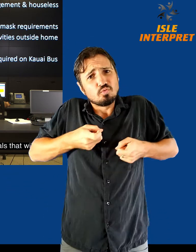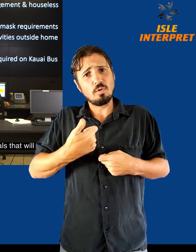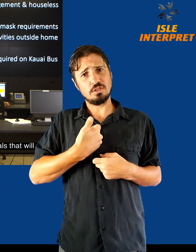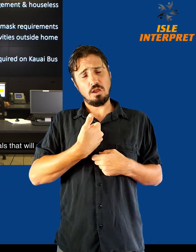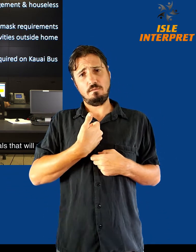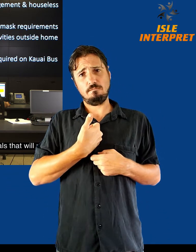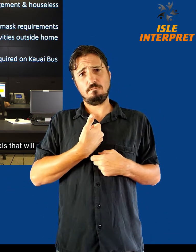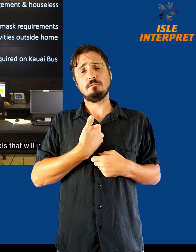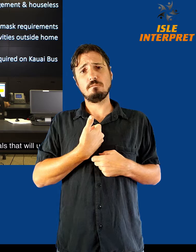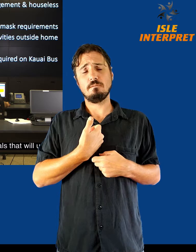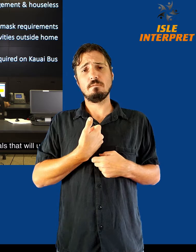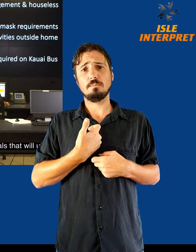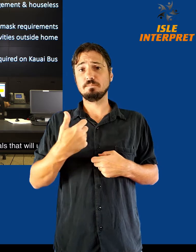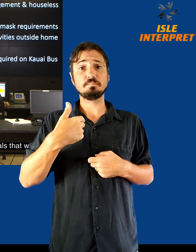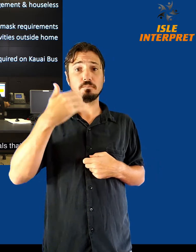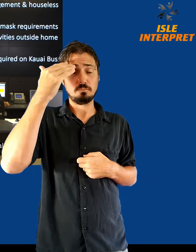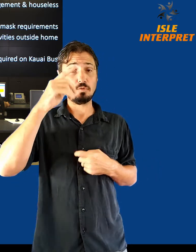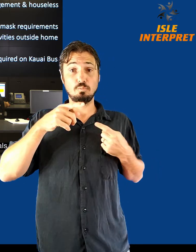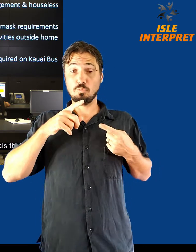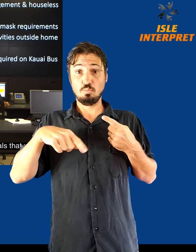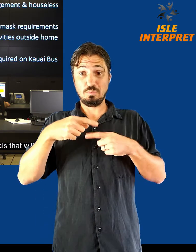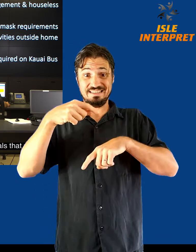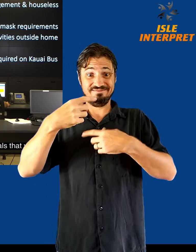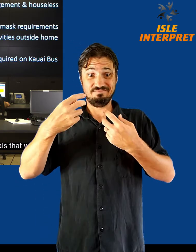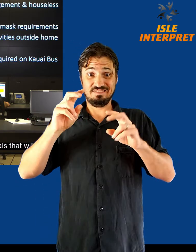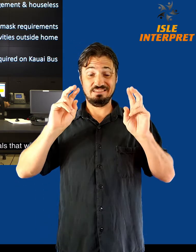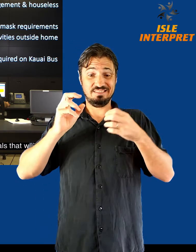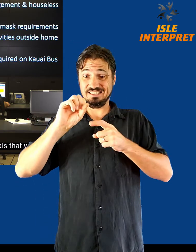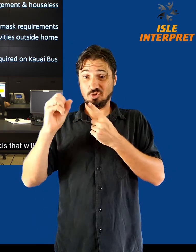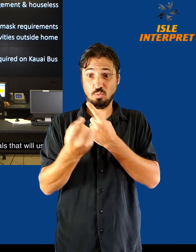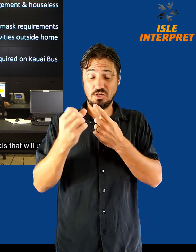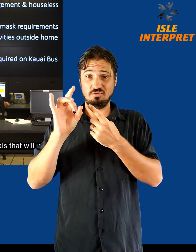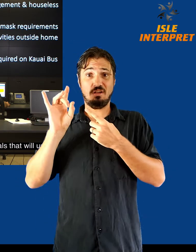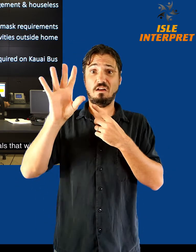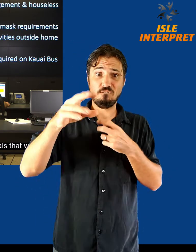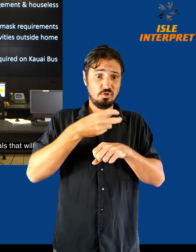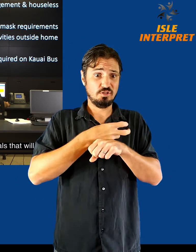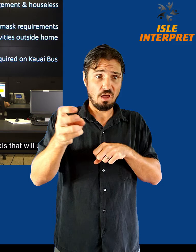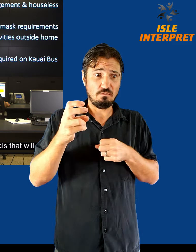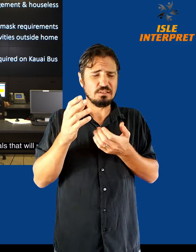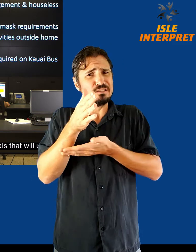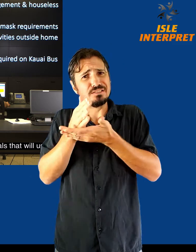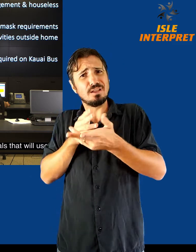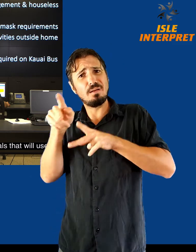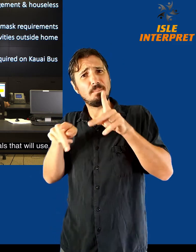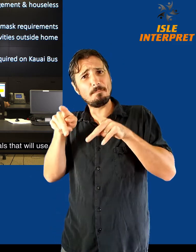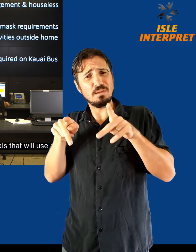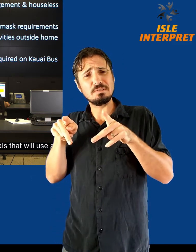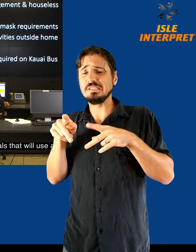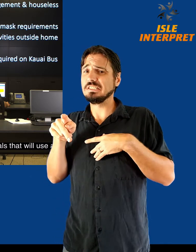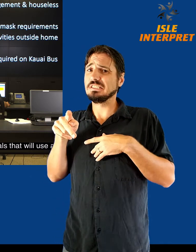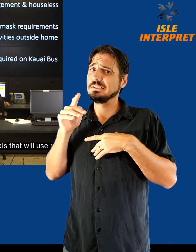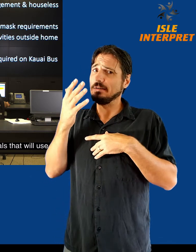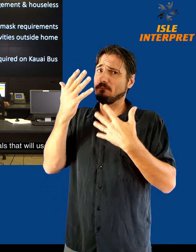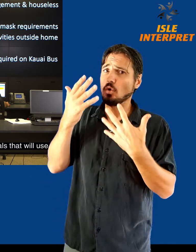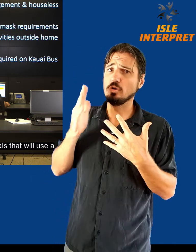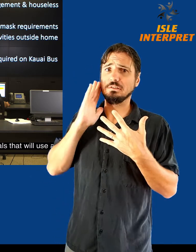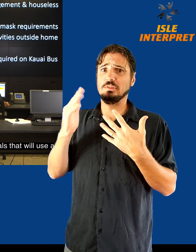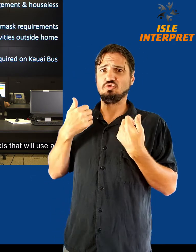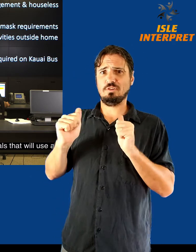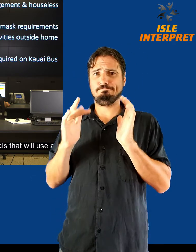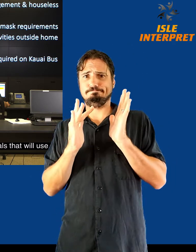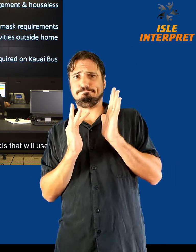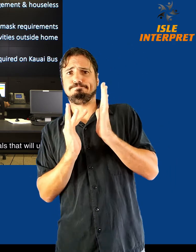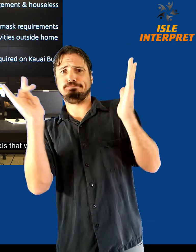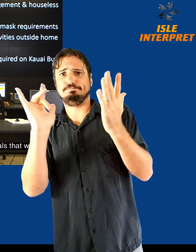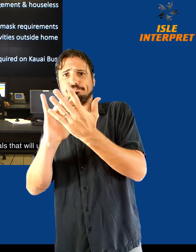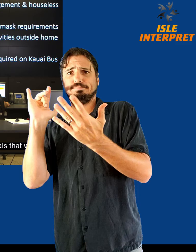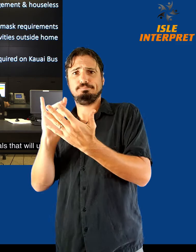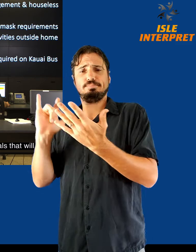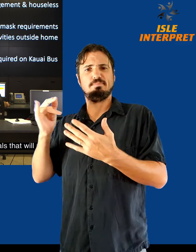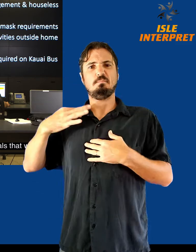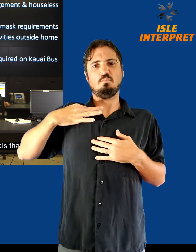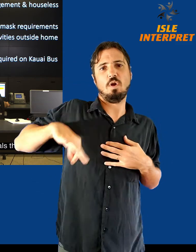In times of crisis, there are always going to be a very small group of individuals that will use a crisis as a way to further their own personal gain.